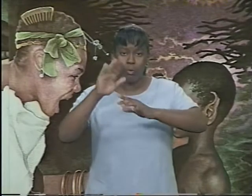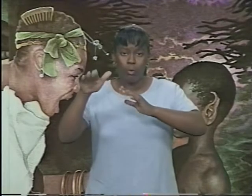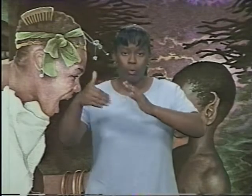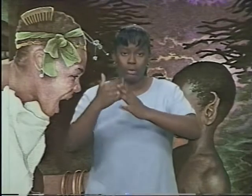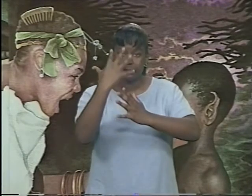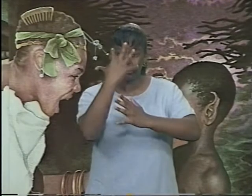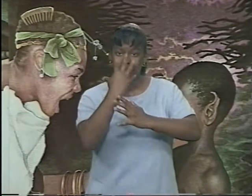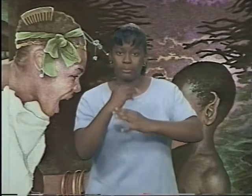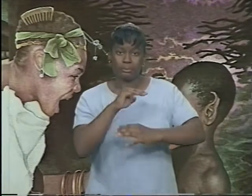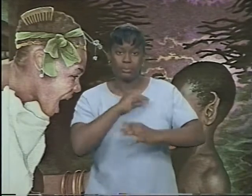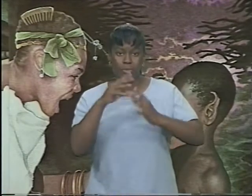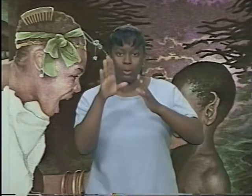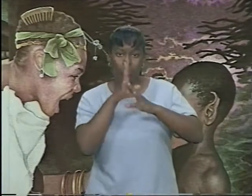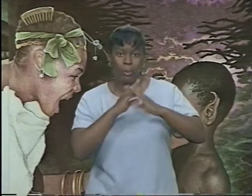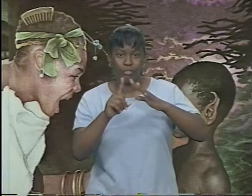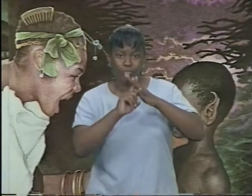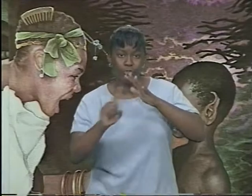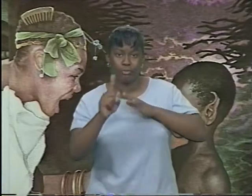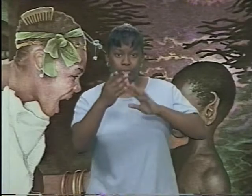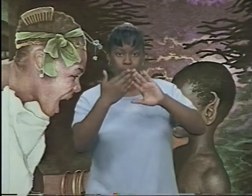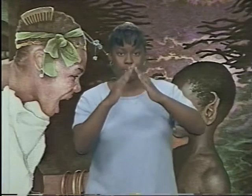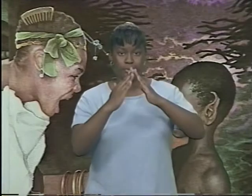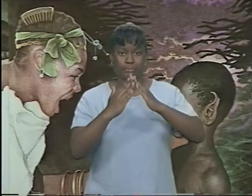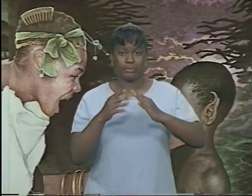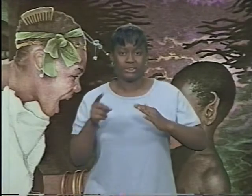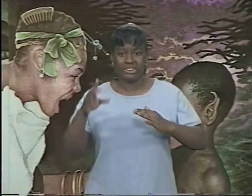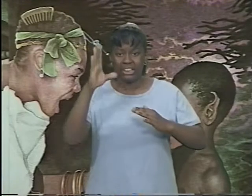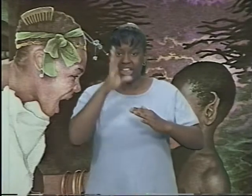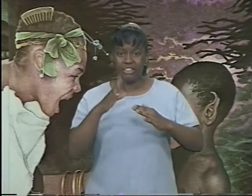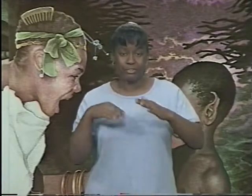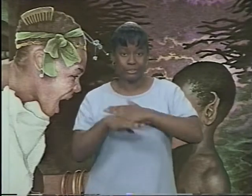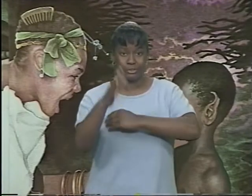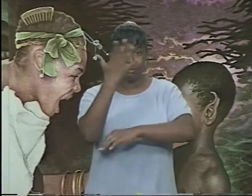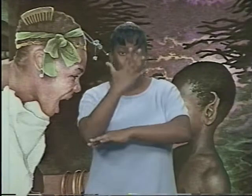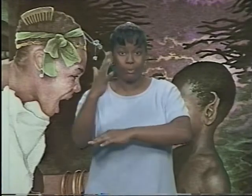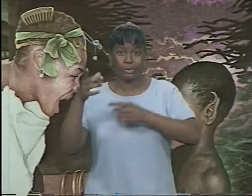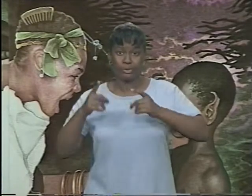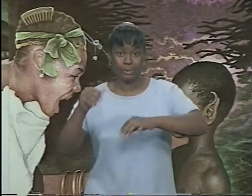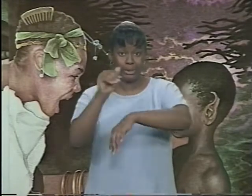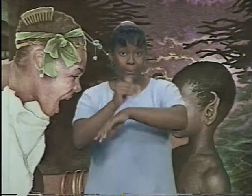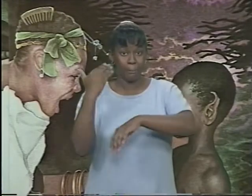That night, when everyone was asleep, Manyara stole quietly out of the village.